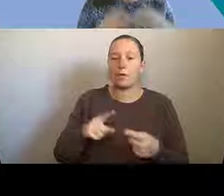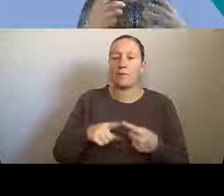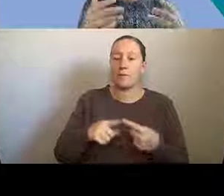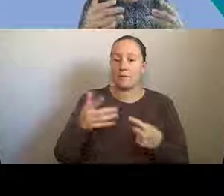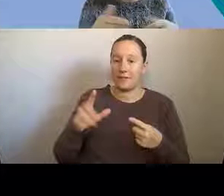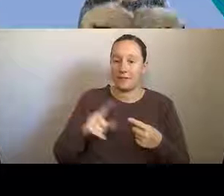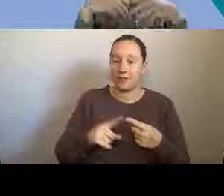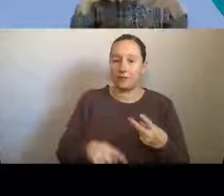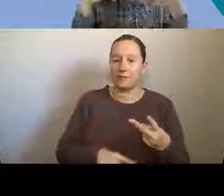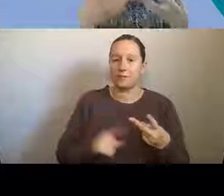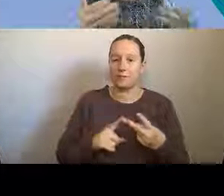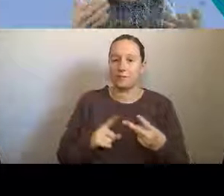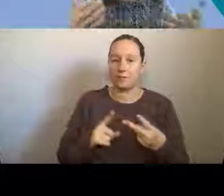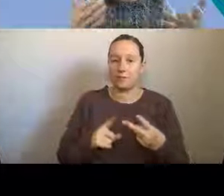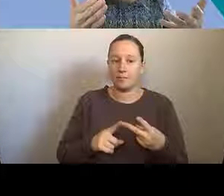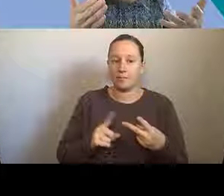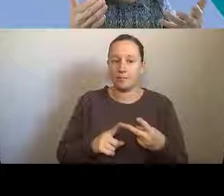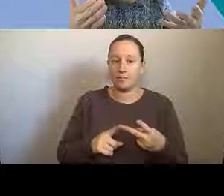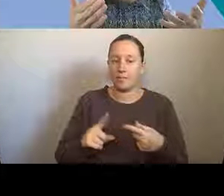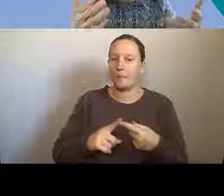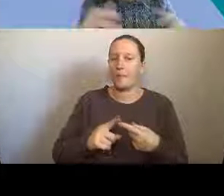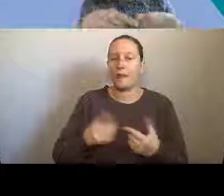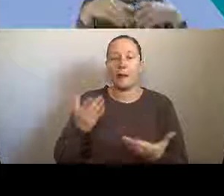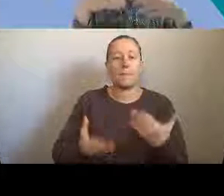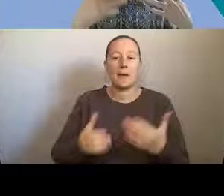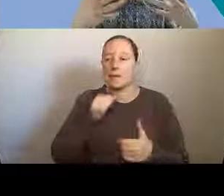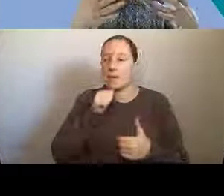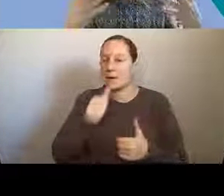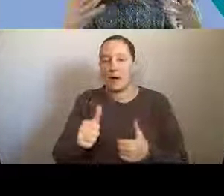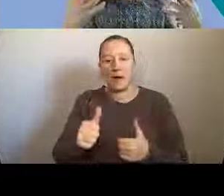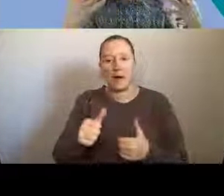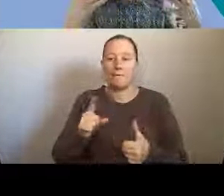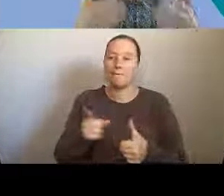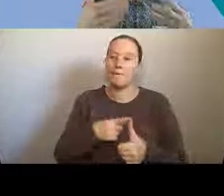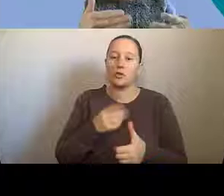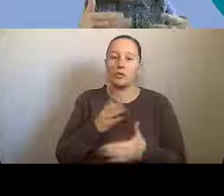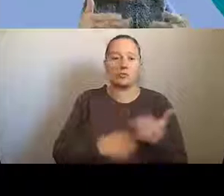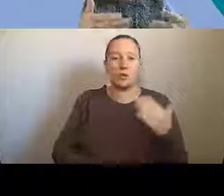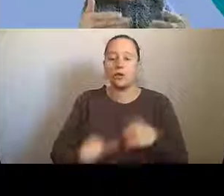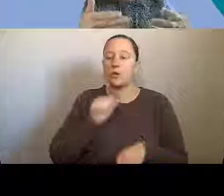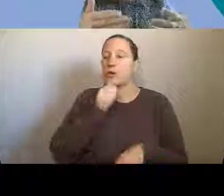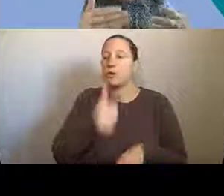Let's say it doesn't meet the first part, you're not actually for the purpose of this research